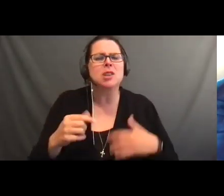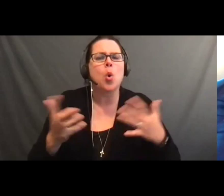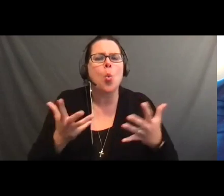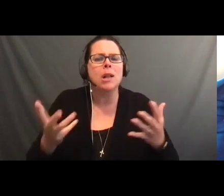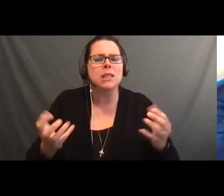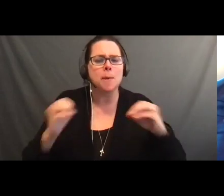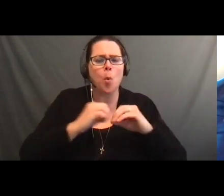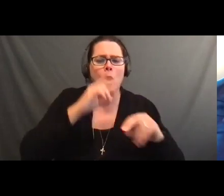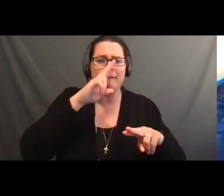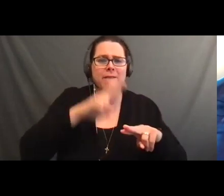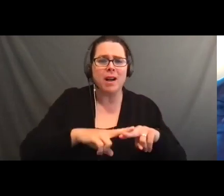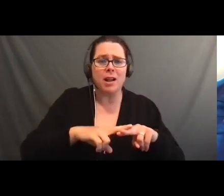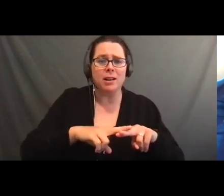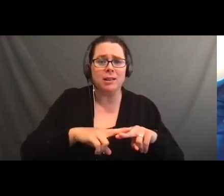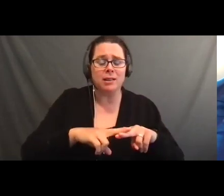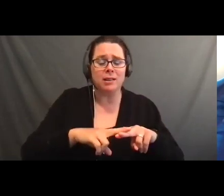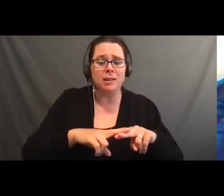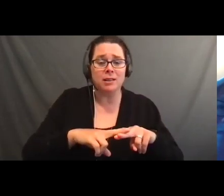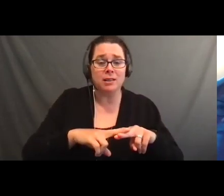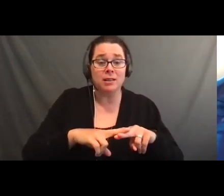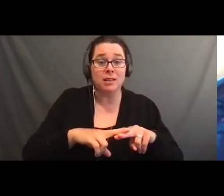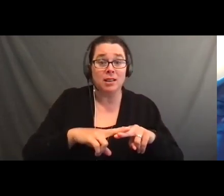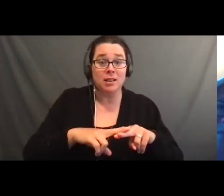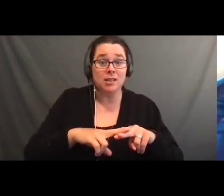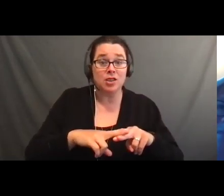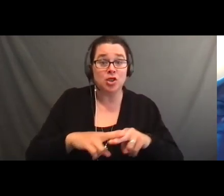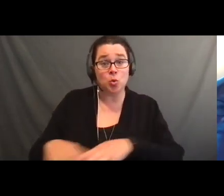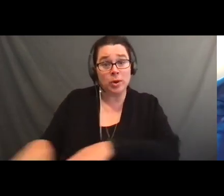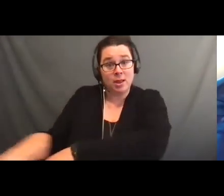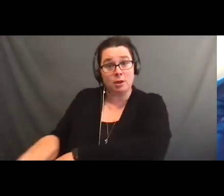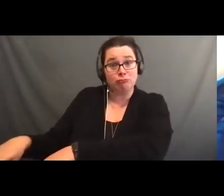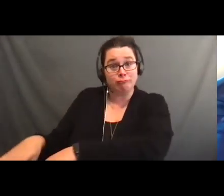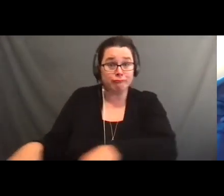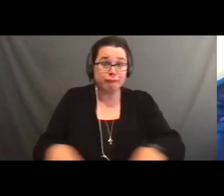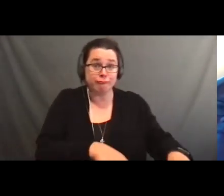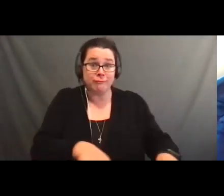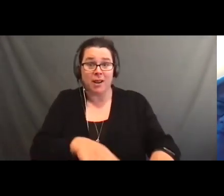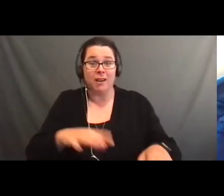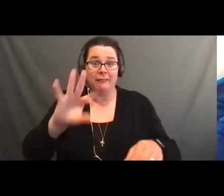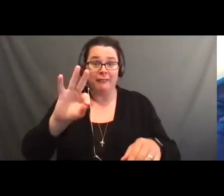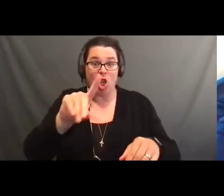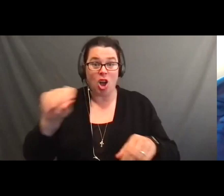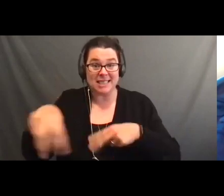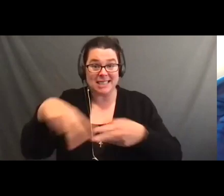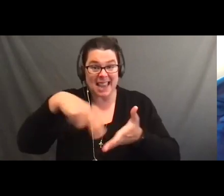fun, doing the floss dance or flossing your teeth?